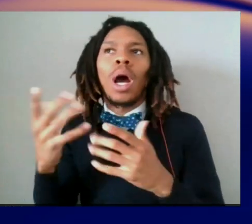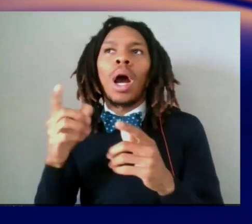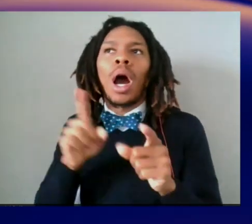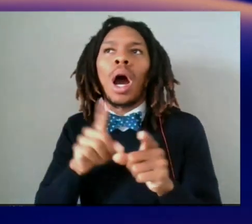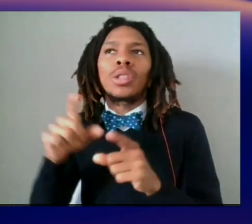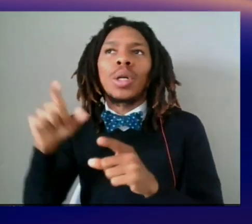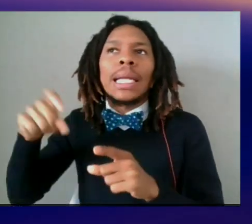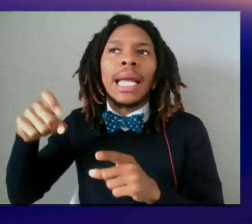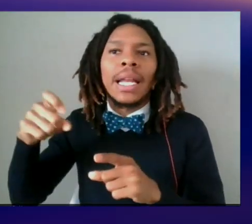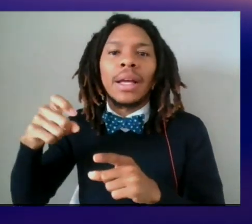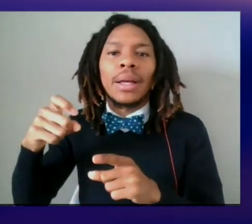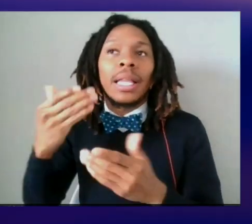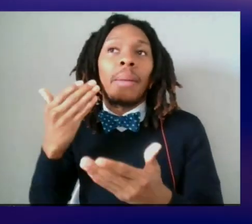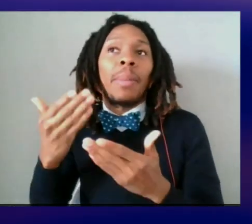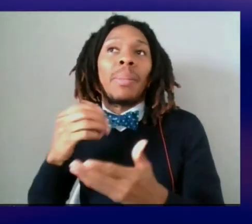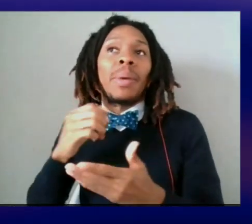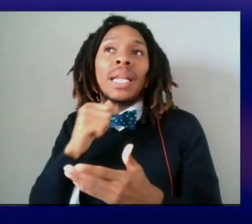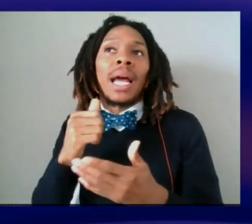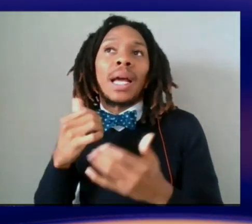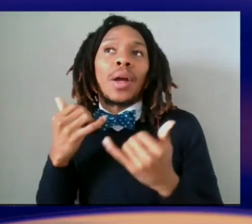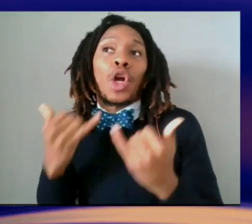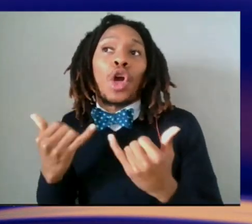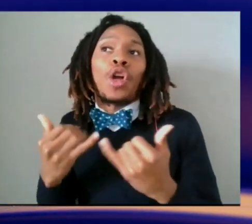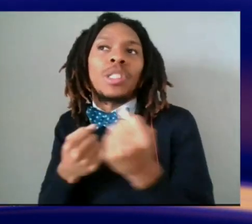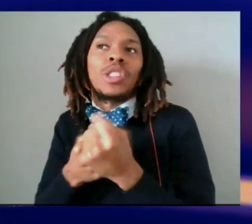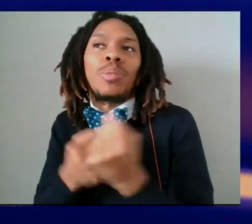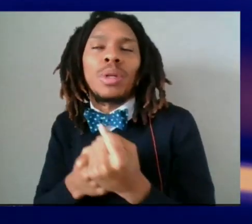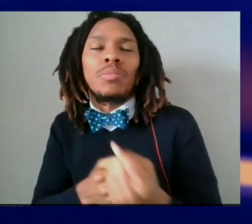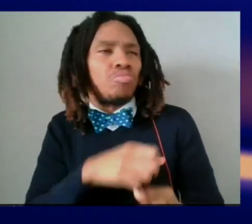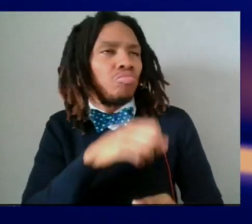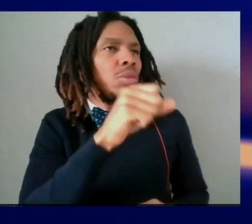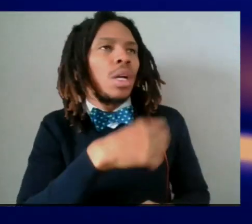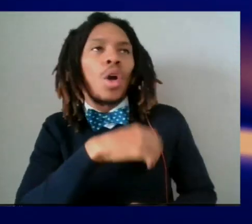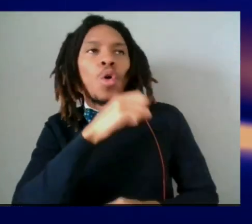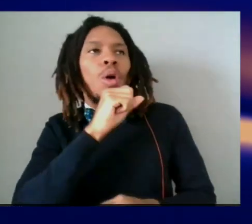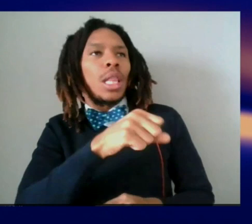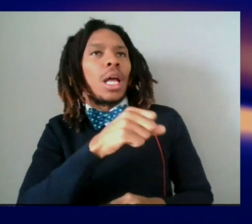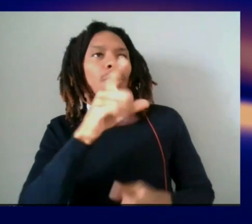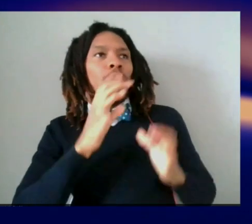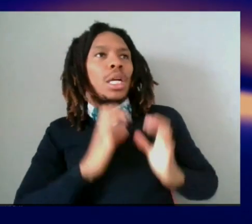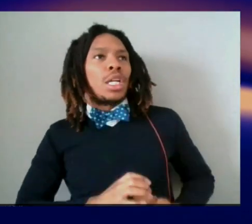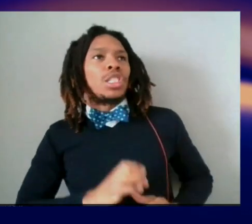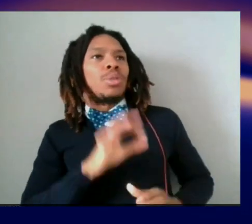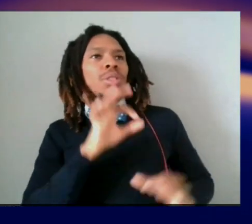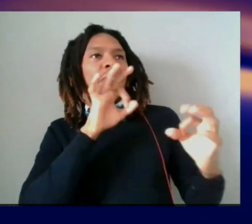that may not be currently supported? Absolutely. So we love hearing from customers and this project was born